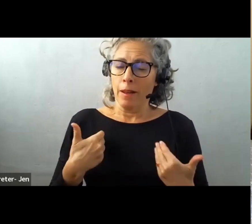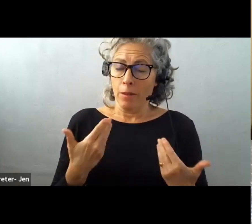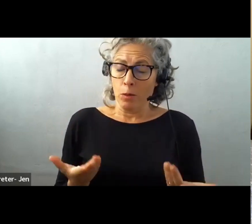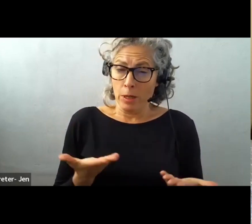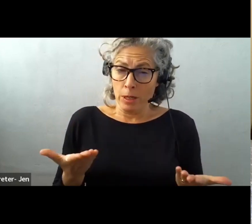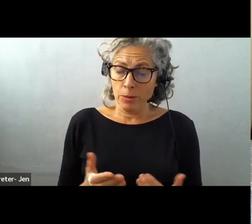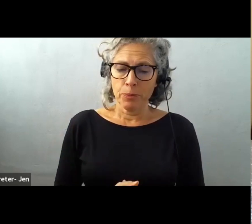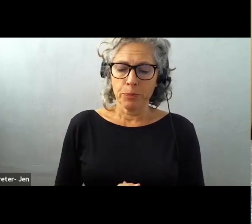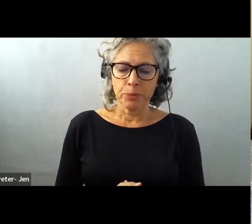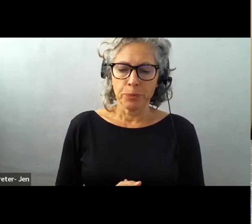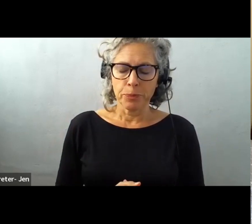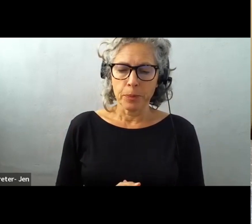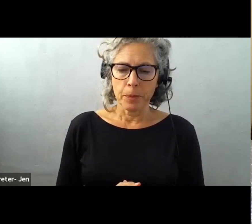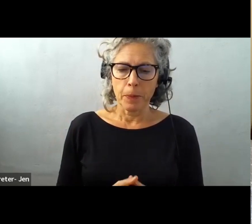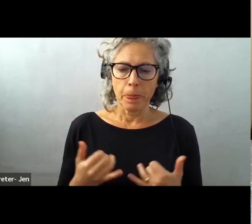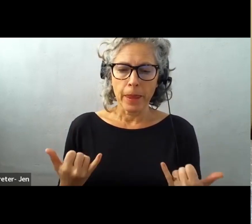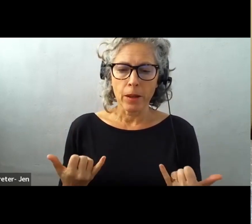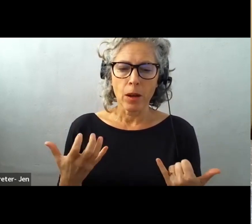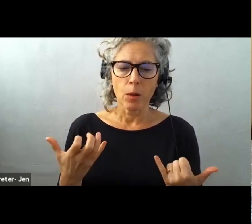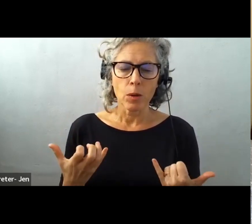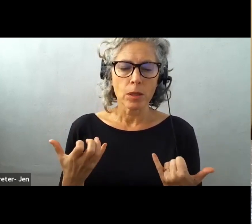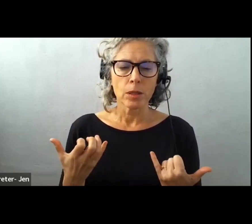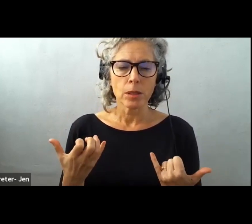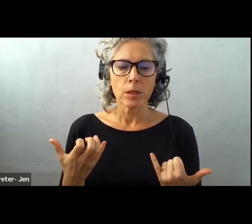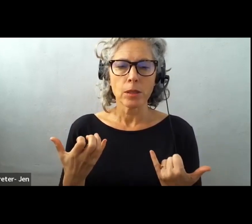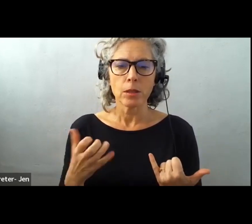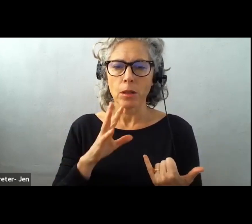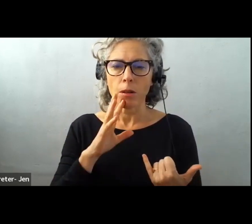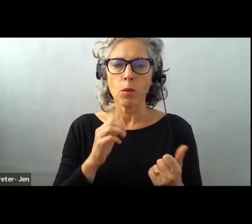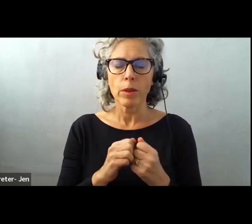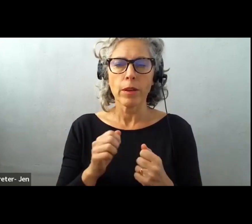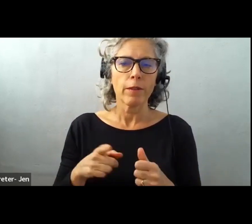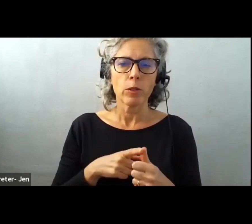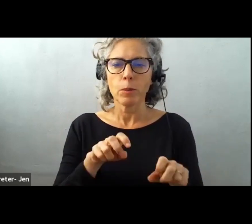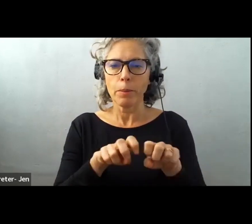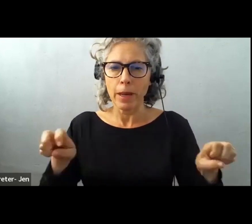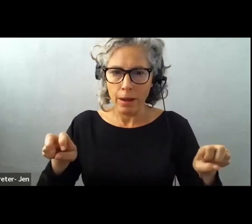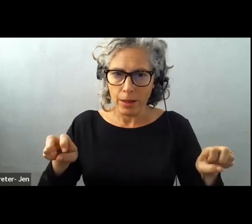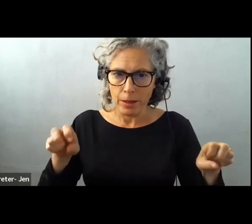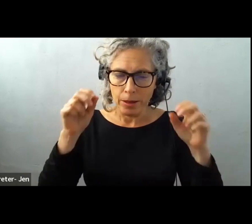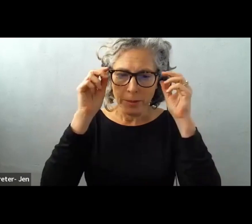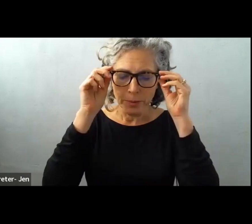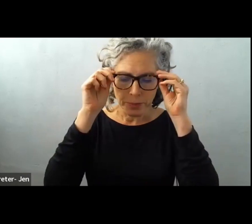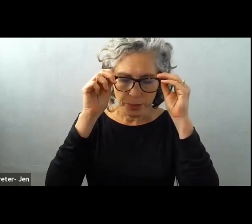would like for us to turn to our first panelist, our panelists are all going to join us and in